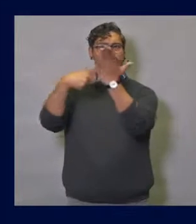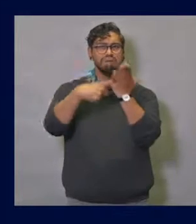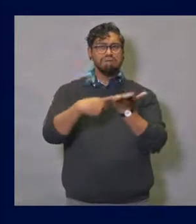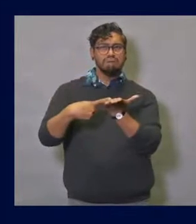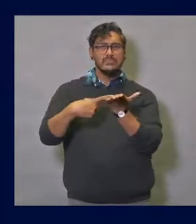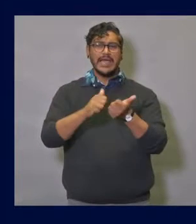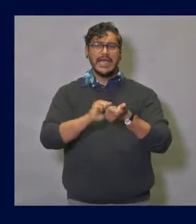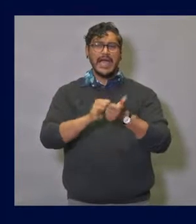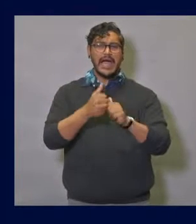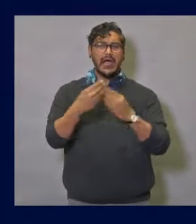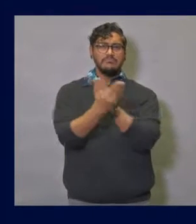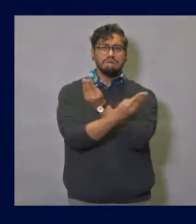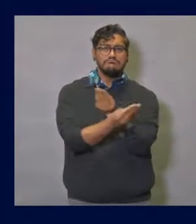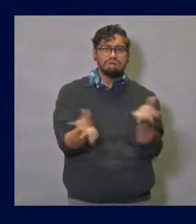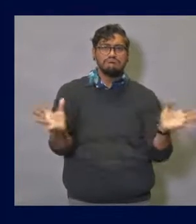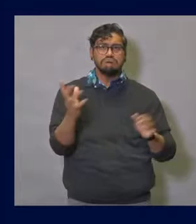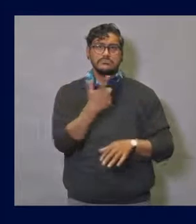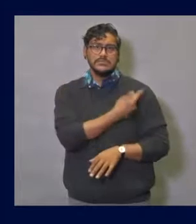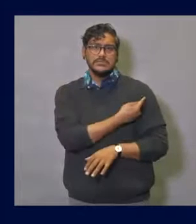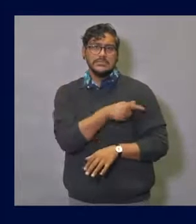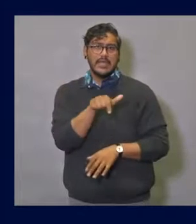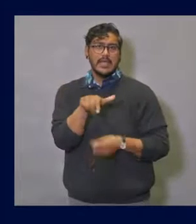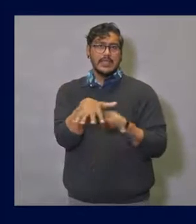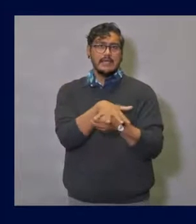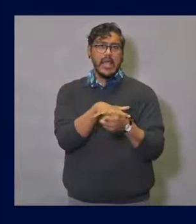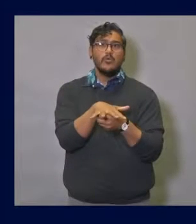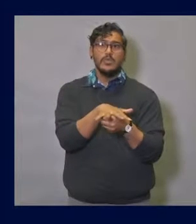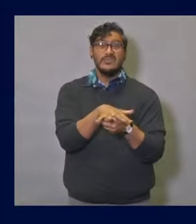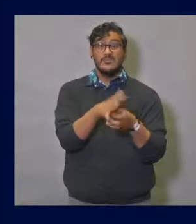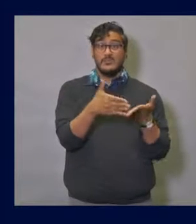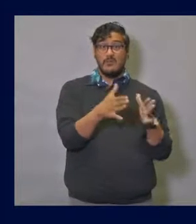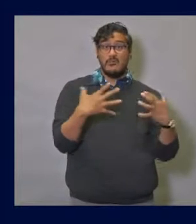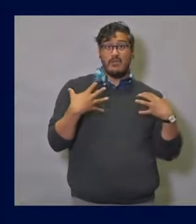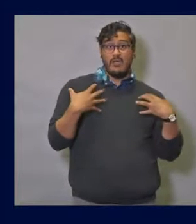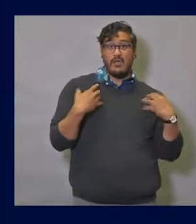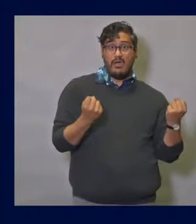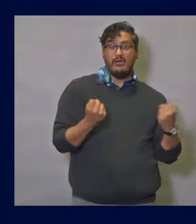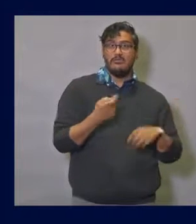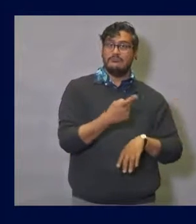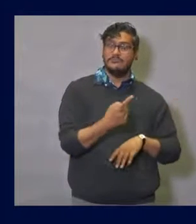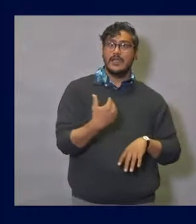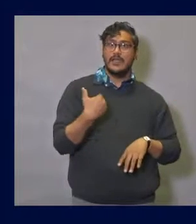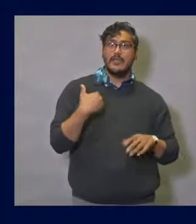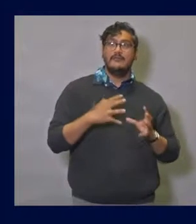SHIELD HAVE BEEN DISCUSSING WAYS TO BEST ORDINATE VACCINATION